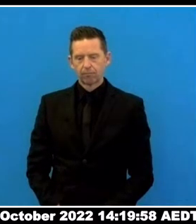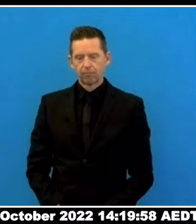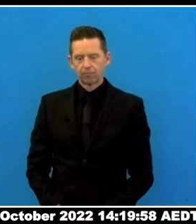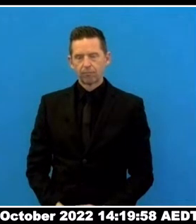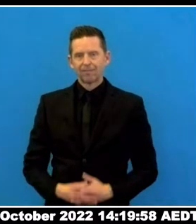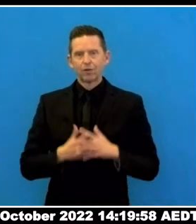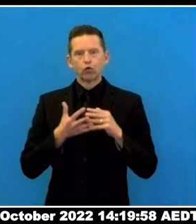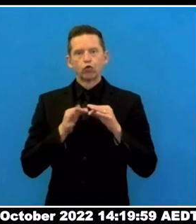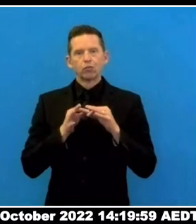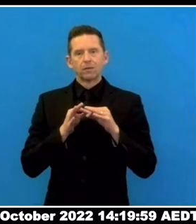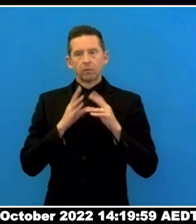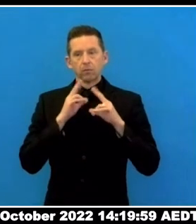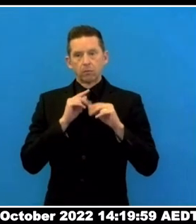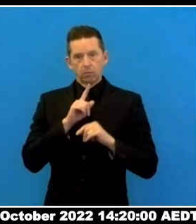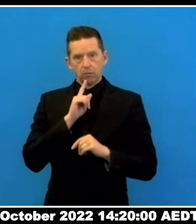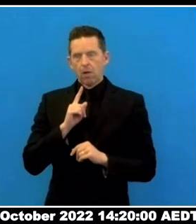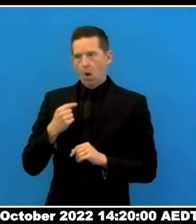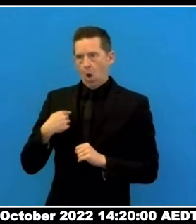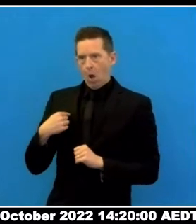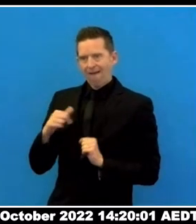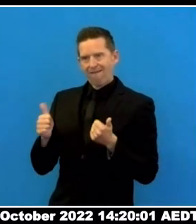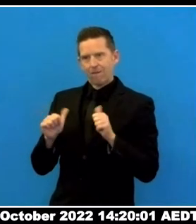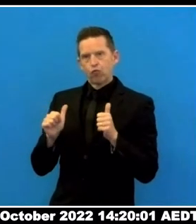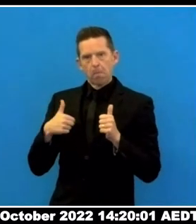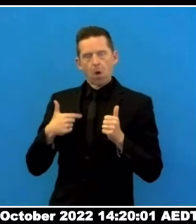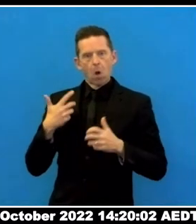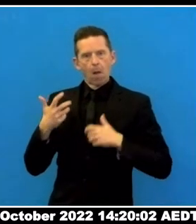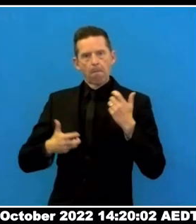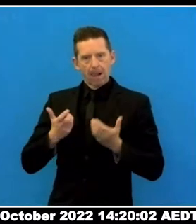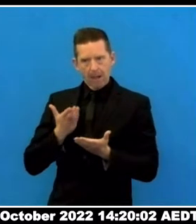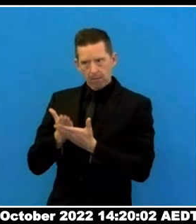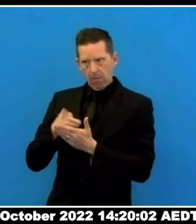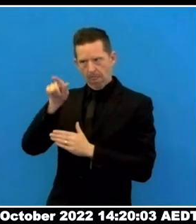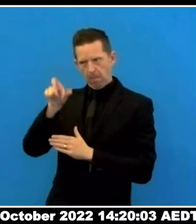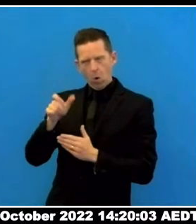I completed my complaint that the staff on the phone said